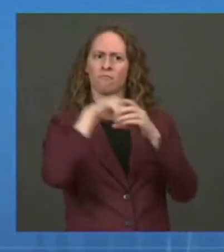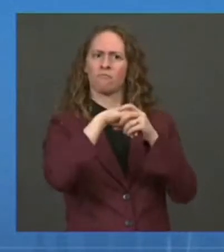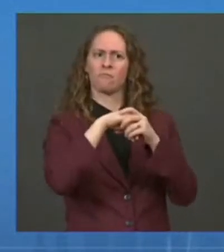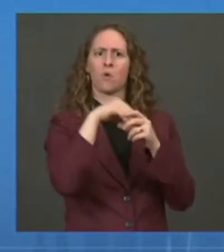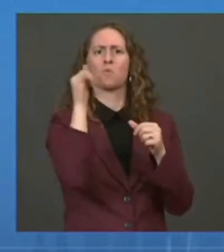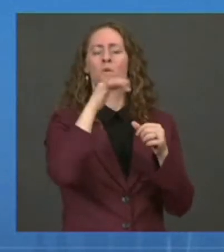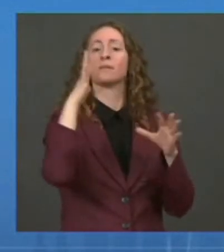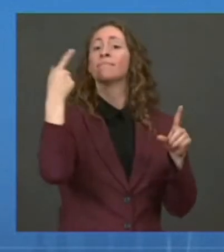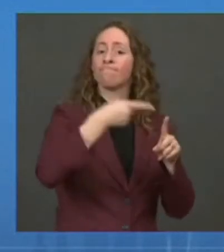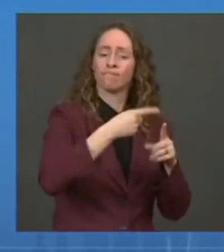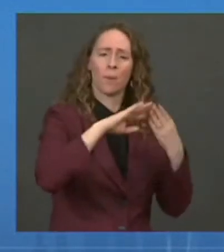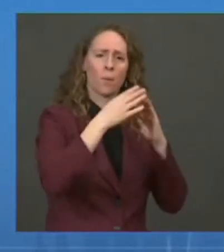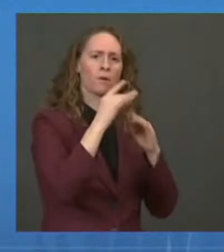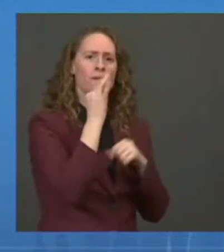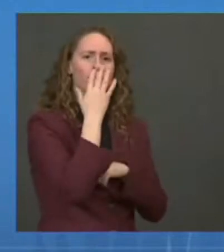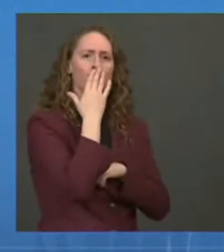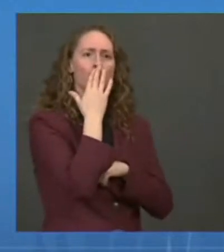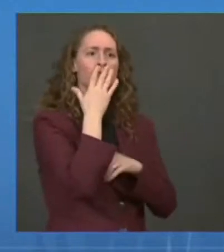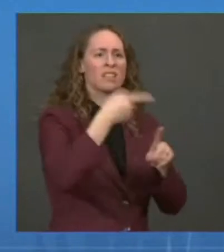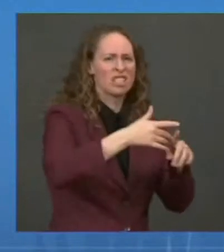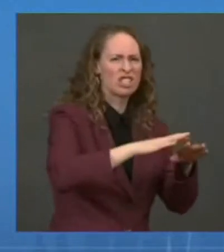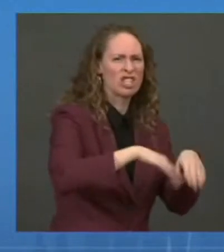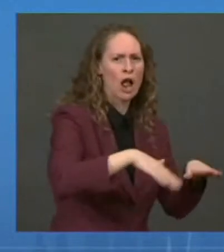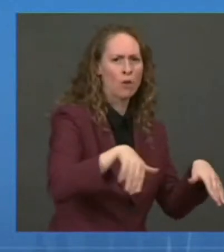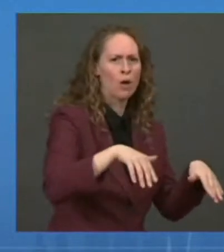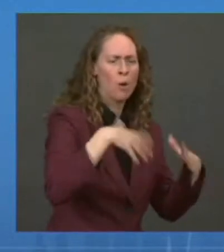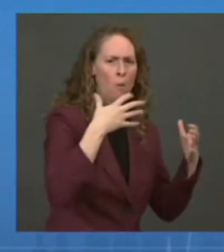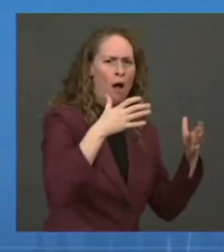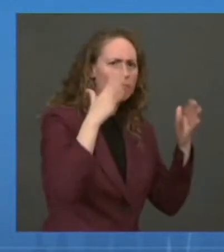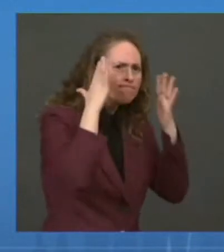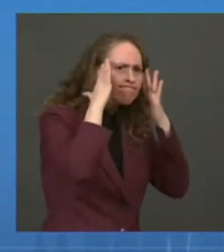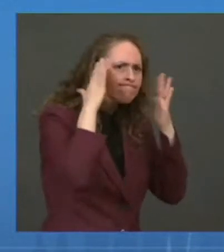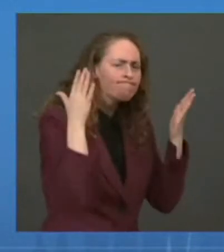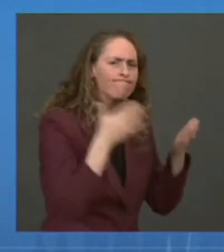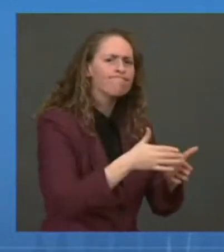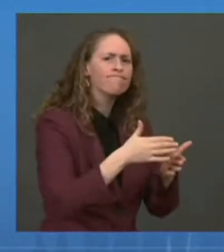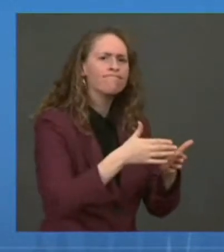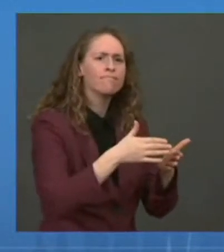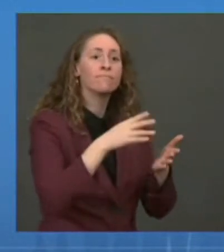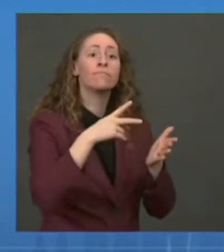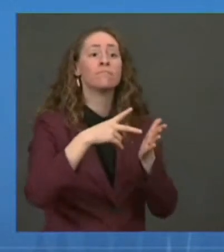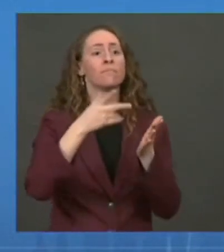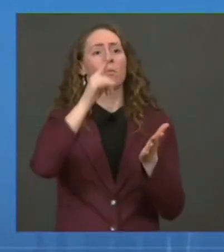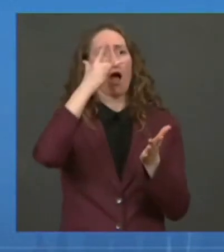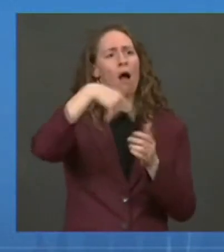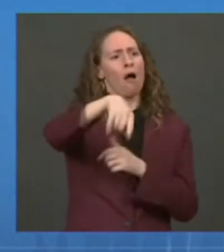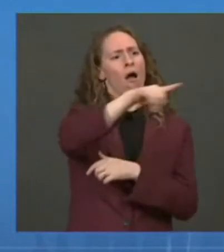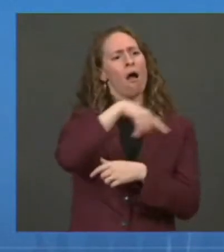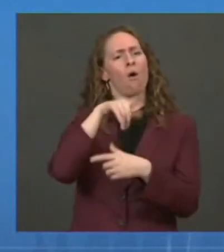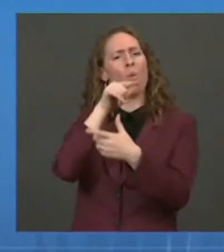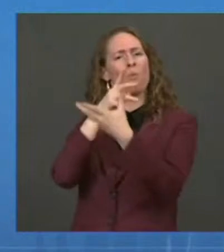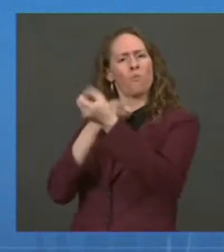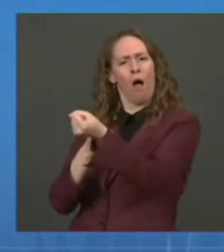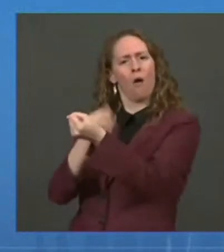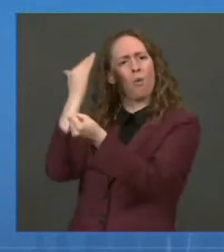SIGNIFICANT SOURCE OF HEALTHCARE FOR CHILDREN OF COLOR. THIS SUPPORT WILL HELP MORE FAMILIES GET CONNECTED TO THE